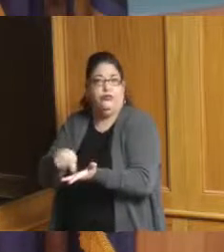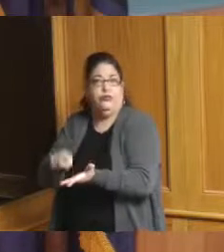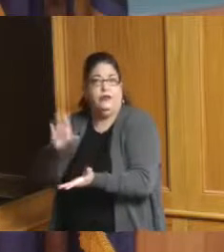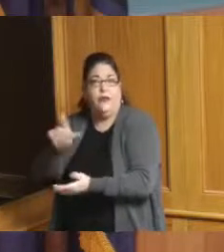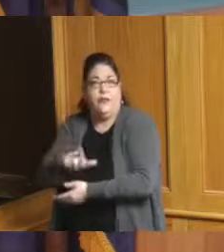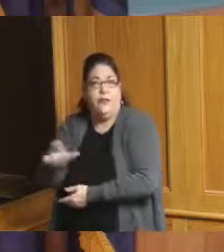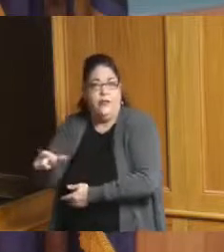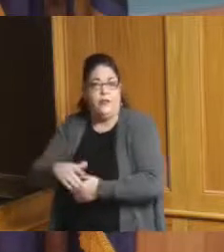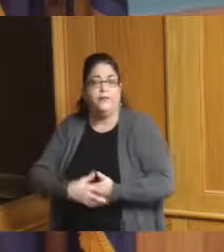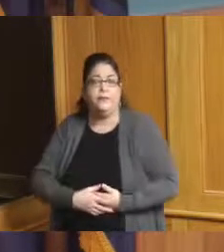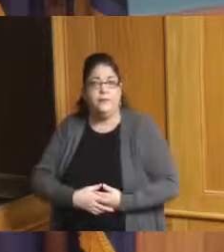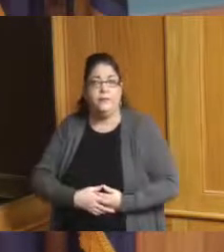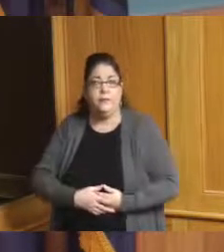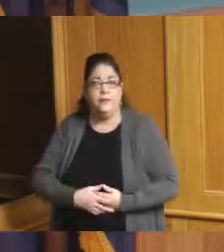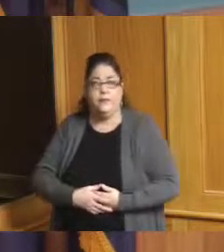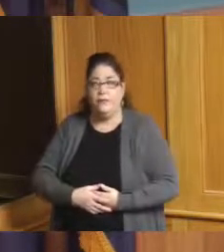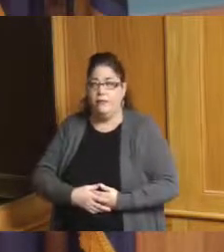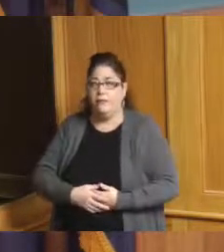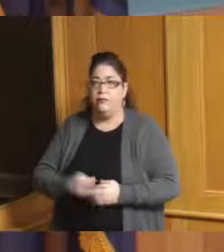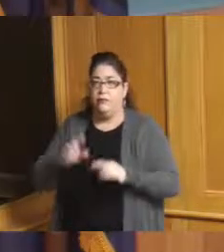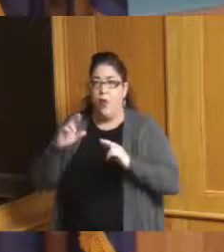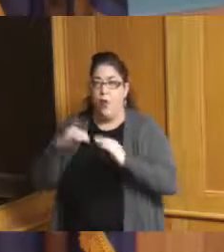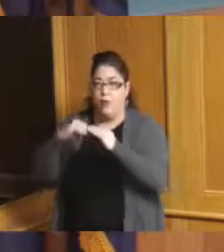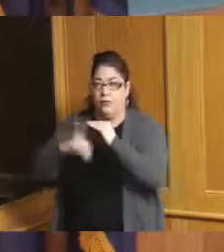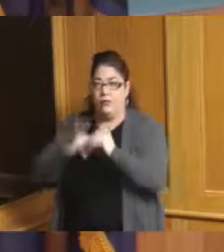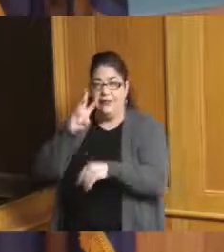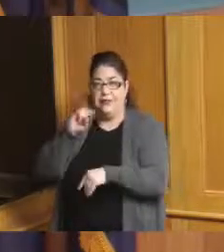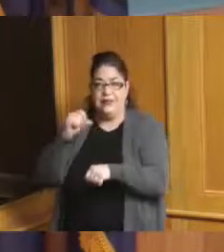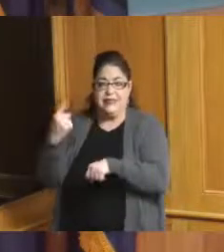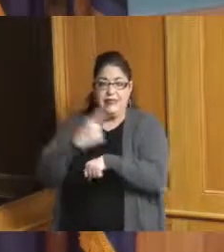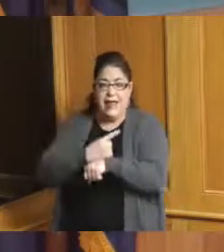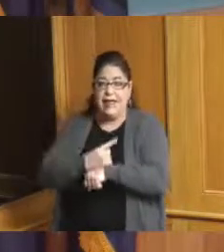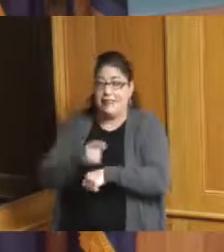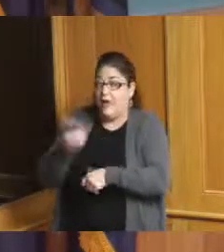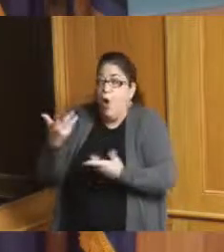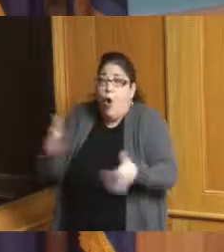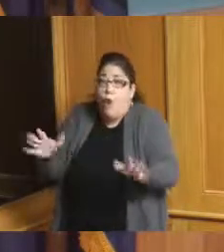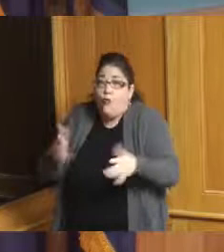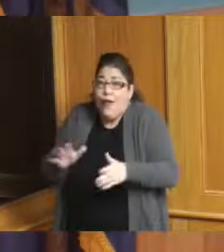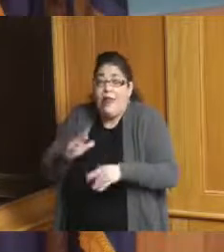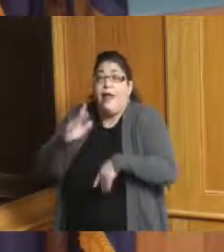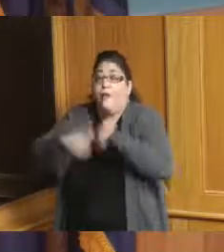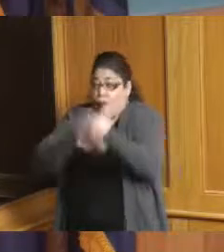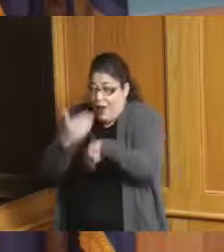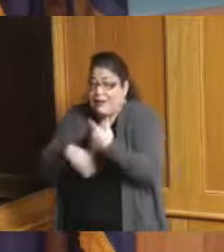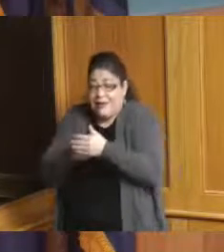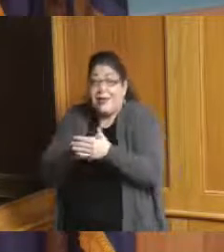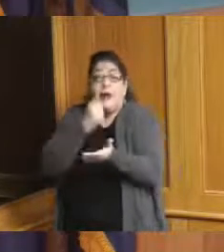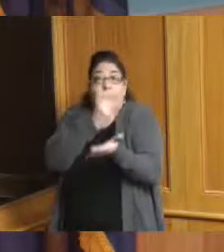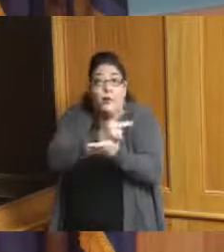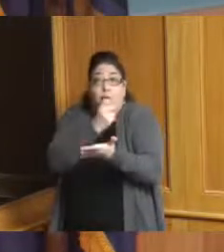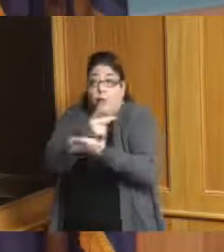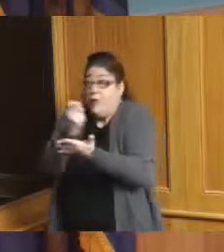in within 60 days that have already been approved we're getting too many people that's been approved